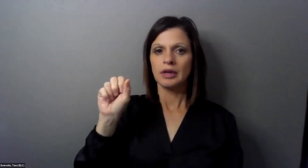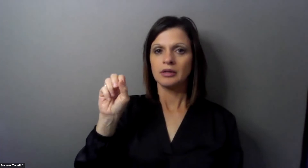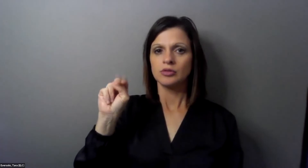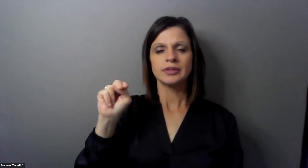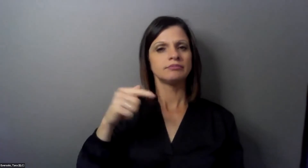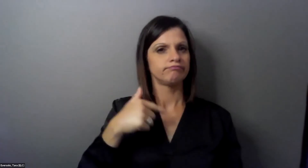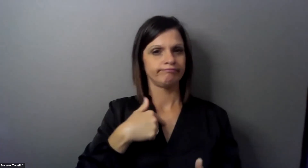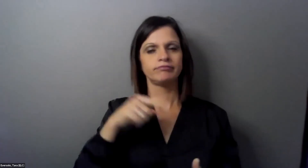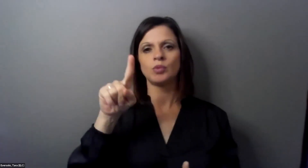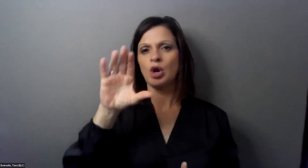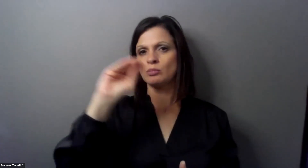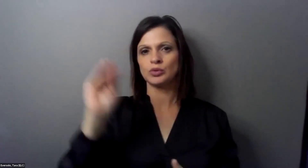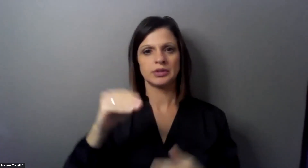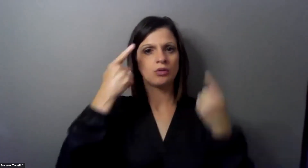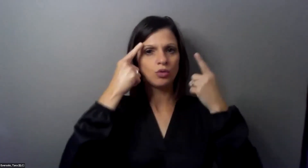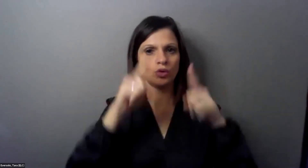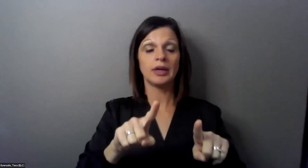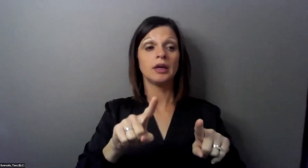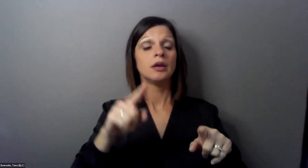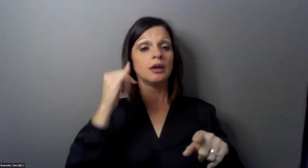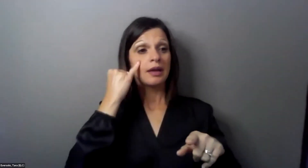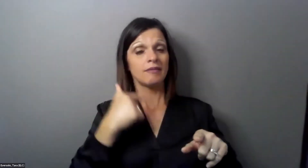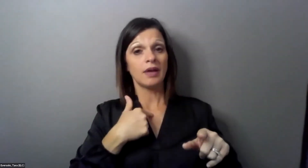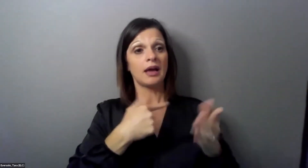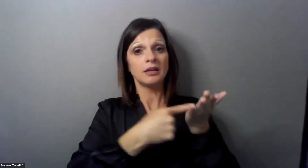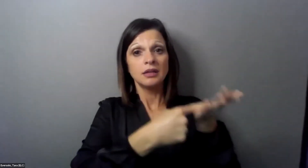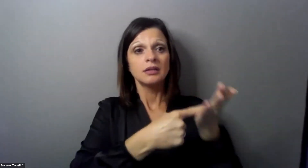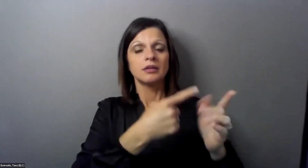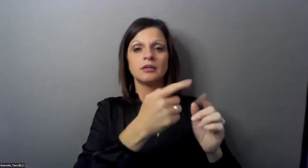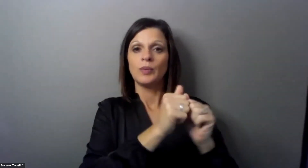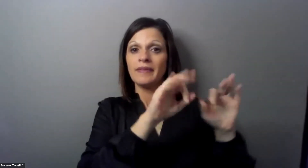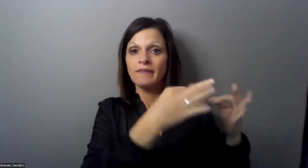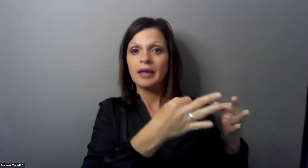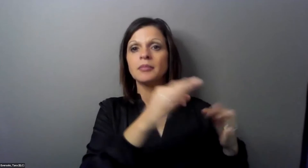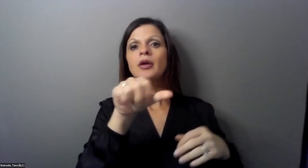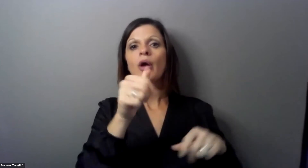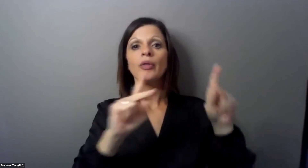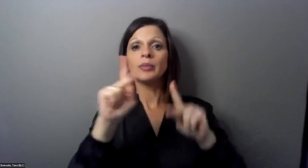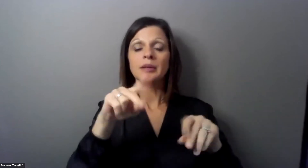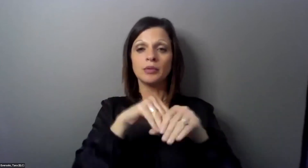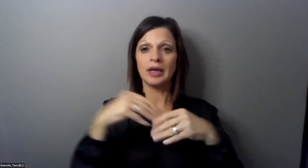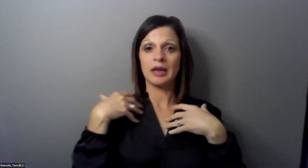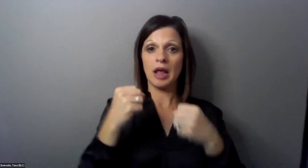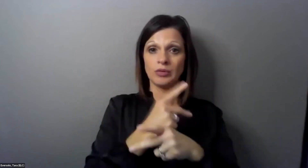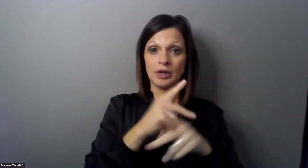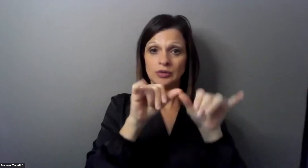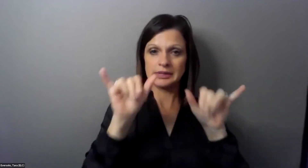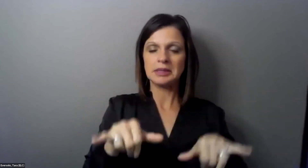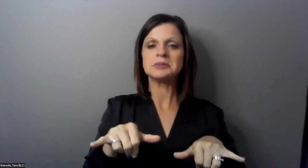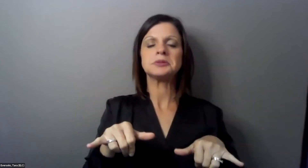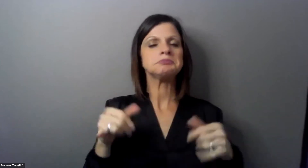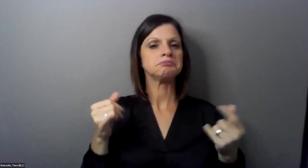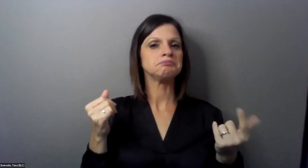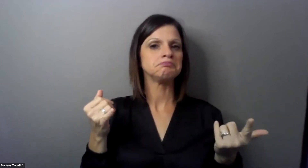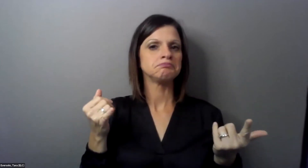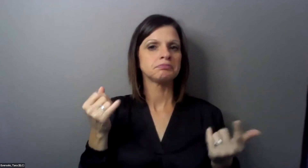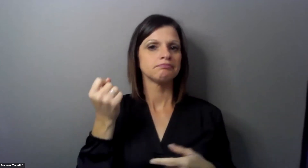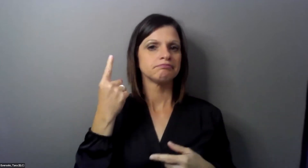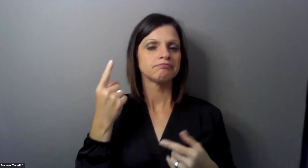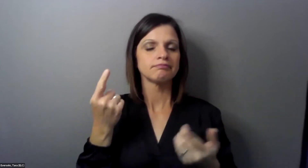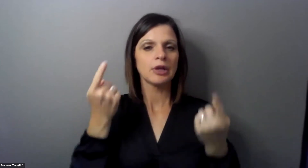and with other providers and other people in the healthcare system. I also – many of us in the healthcare system or into the science.